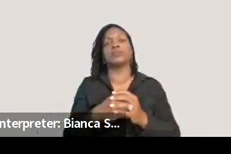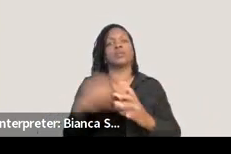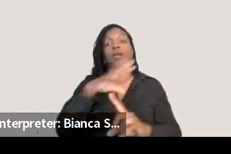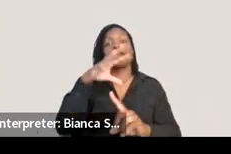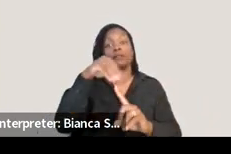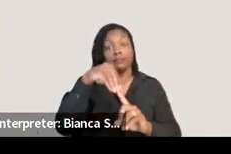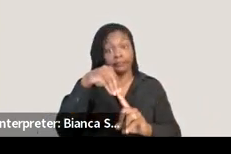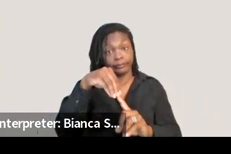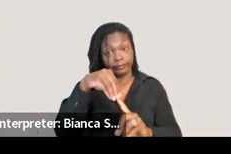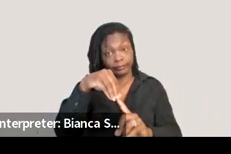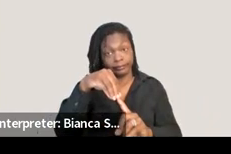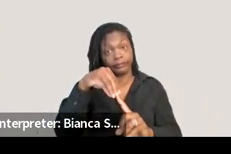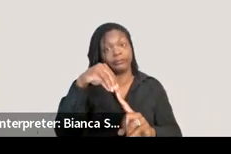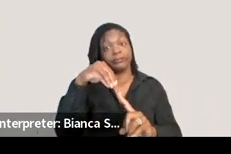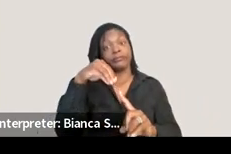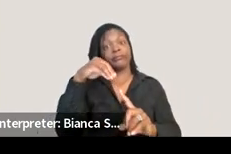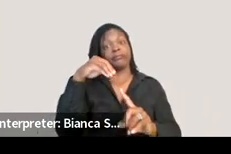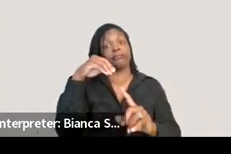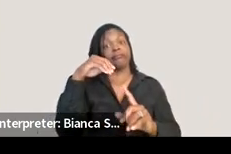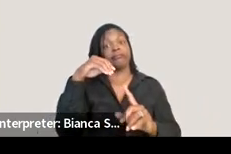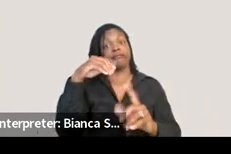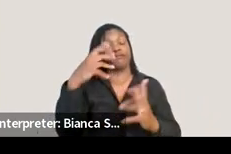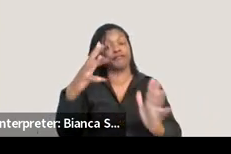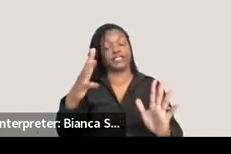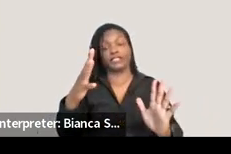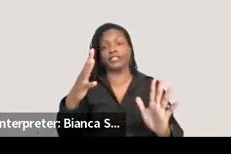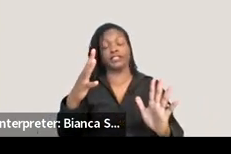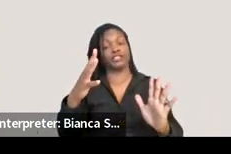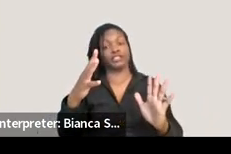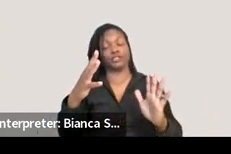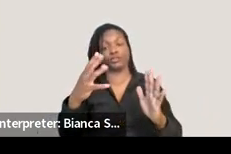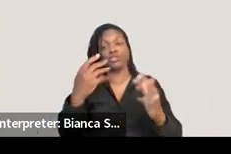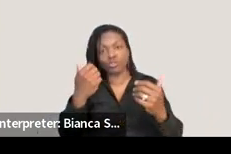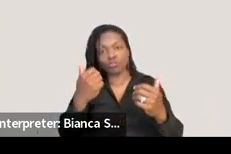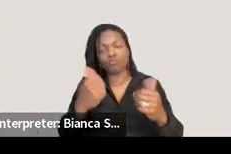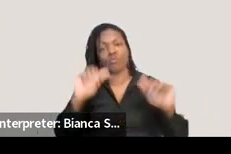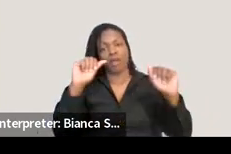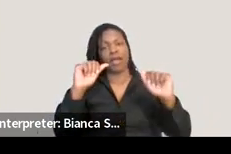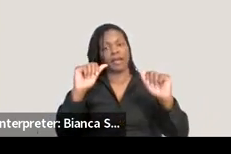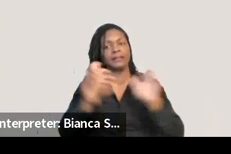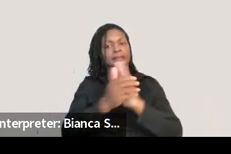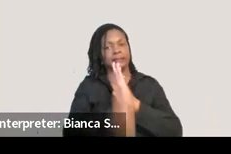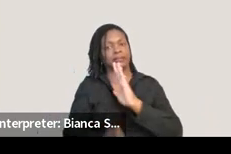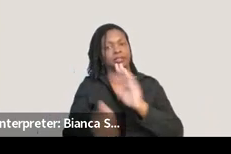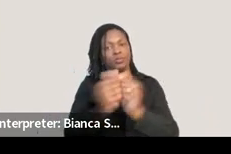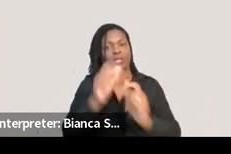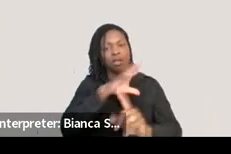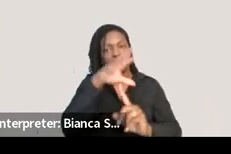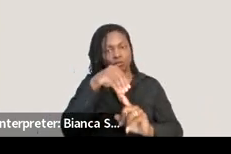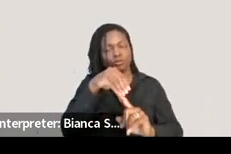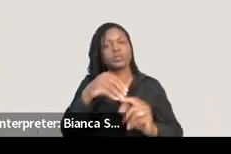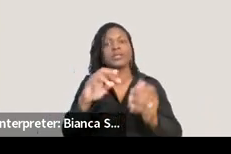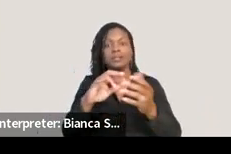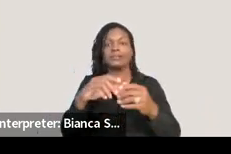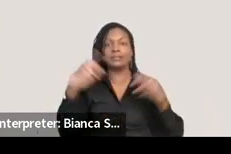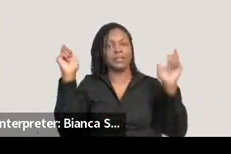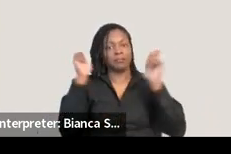We are not biased in our approaches. And that we have cultural humility. It will take you a long way.